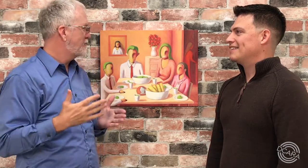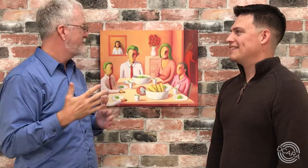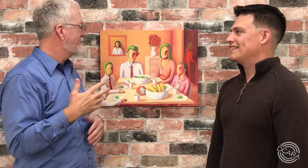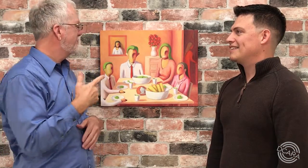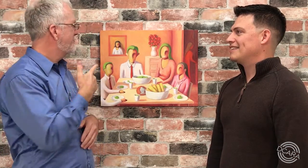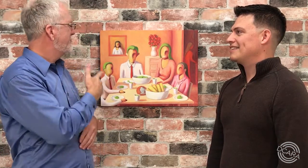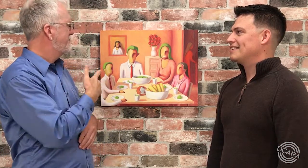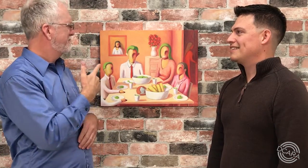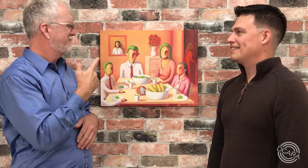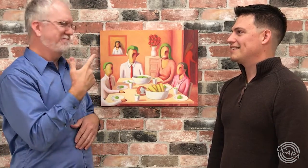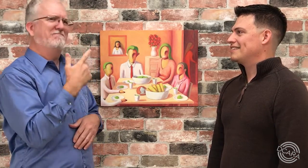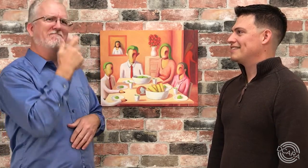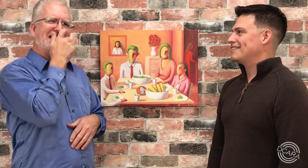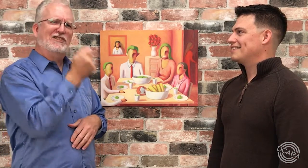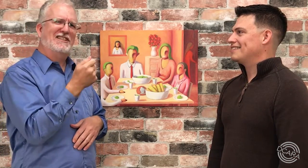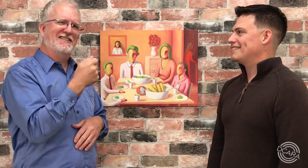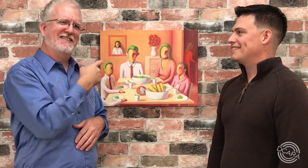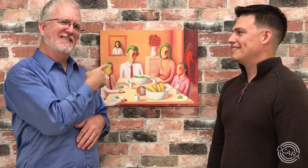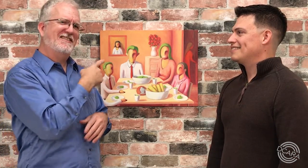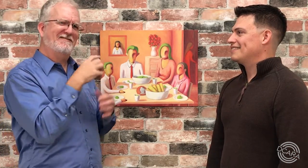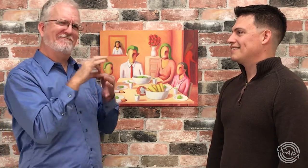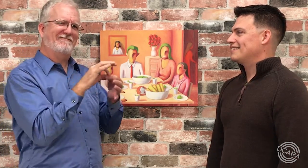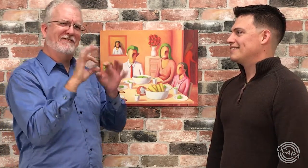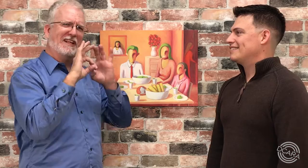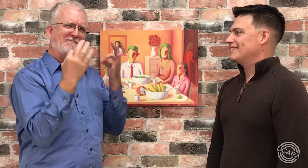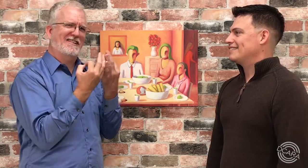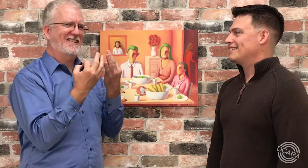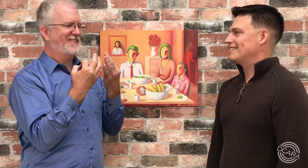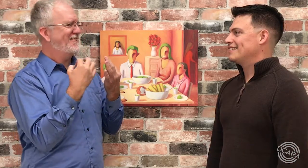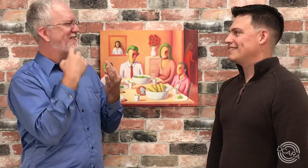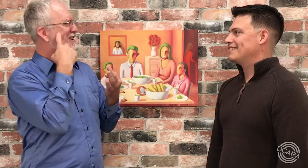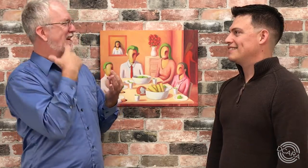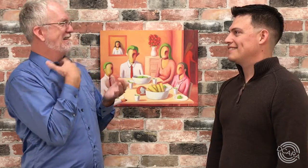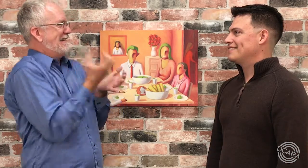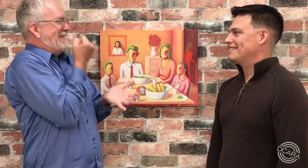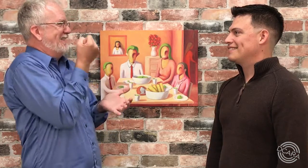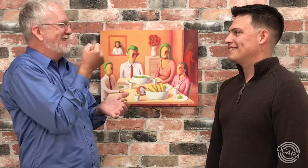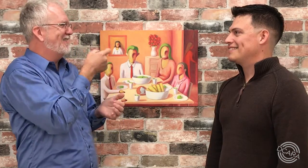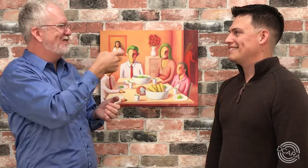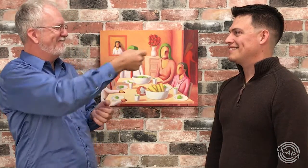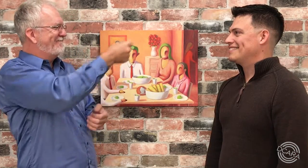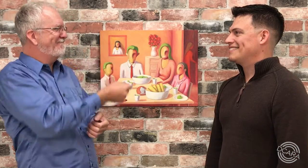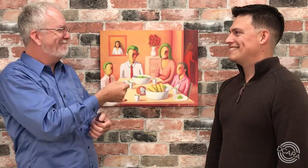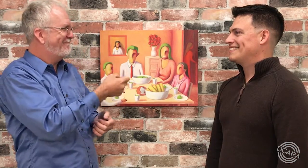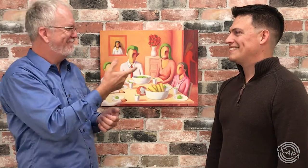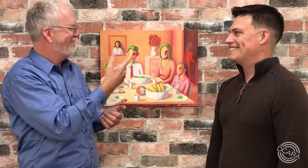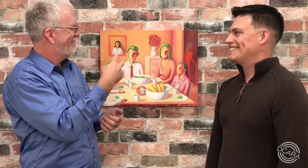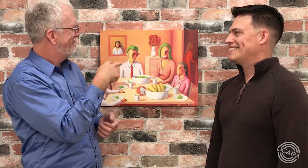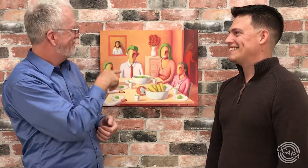The painting is connected to family, so I thought I would take advantage of you being here to ask you: